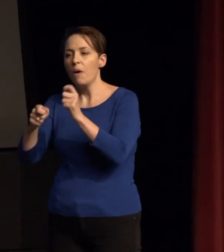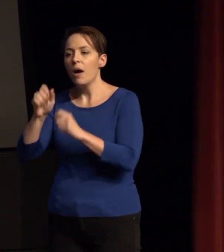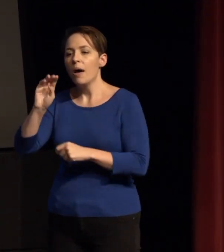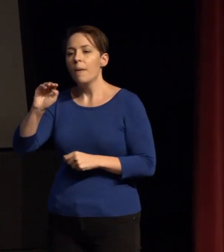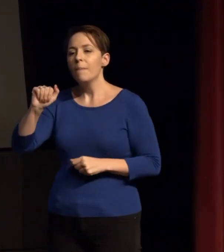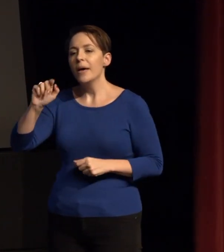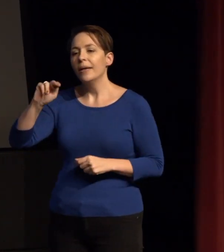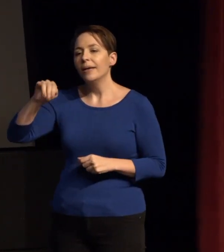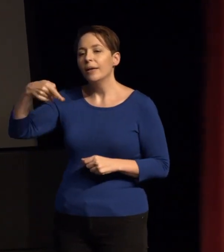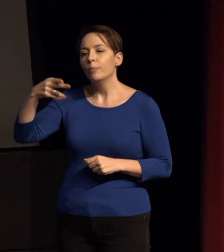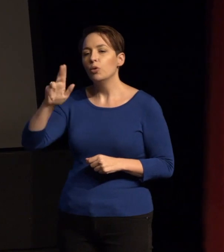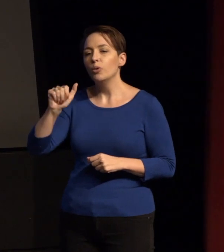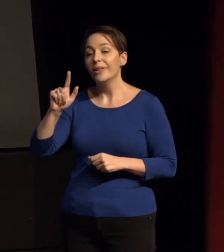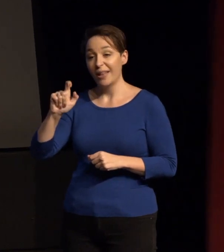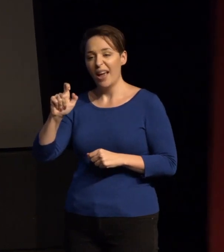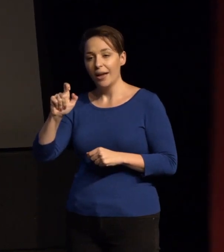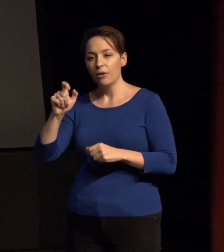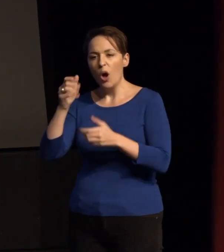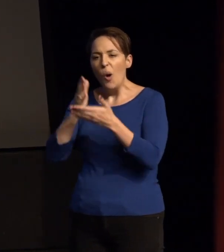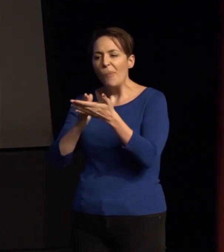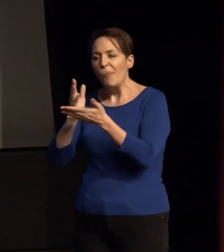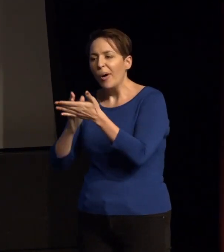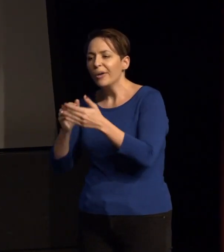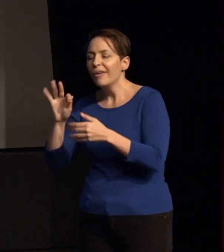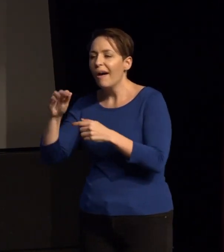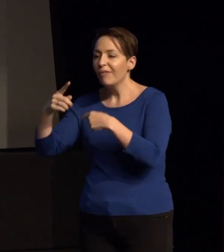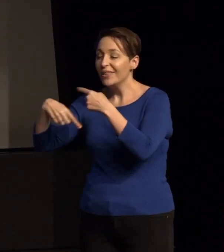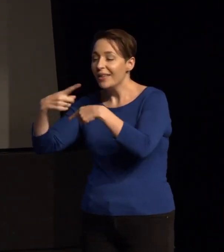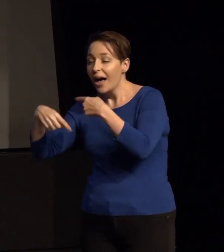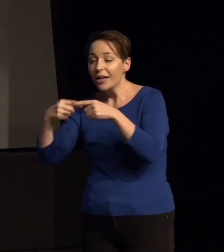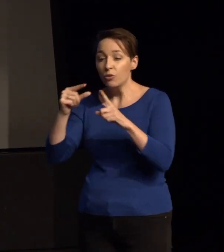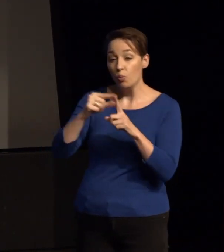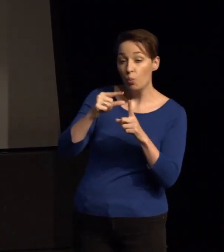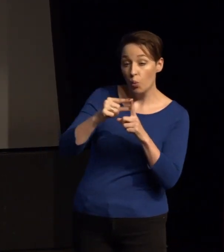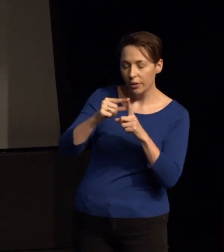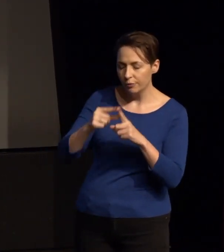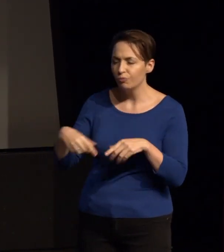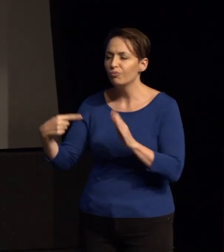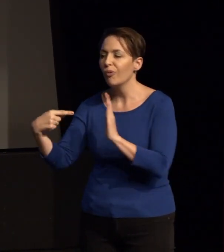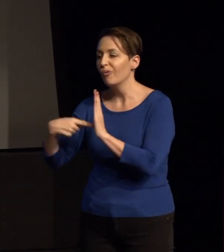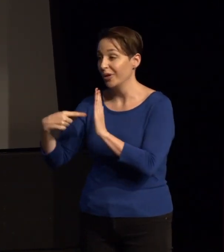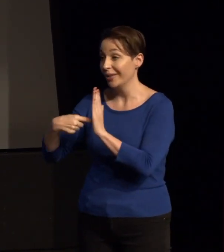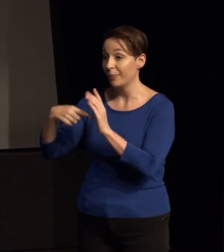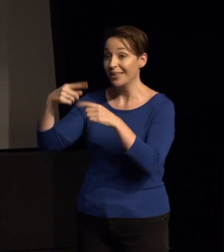Phonological awareness is the ability to recognize as well as manipulate parts of signs or words.